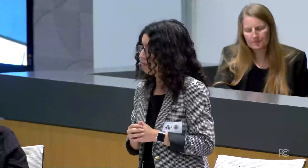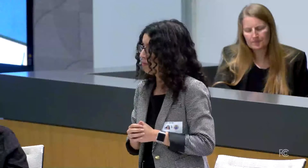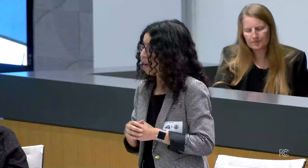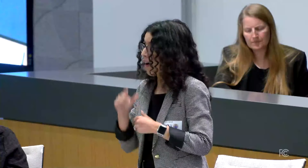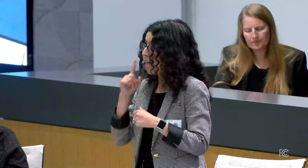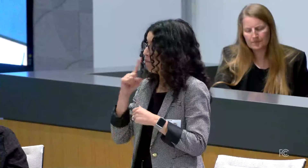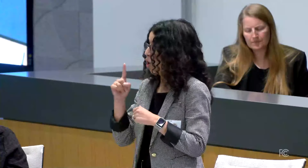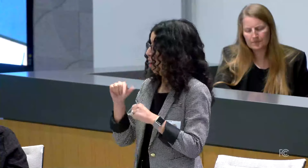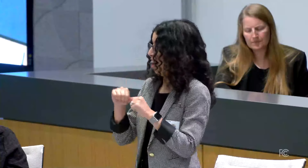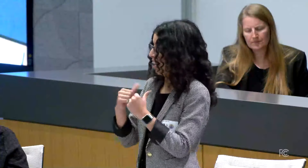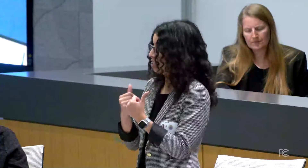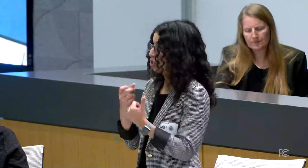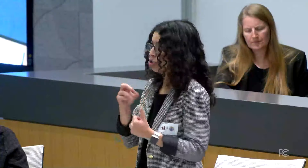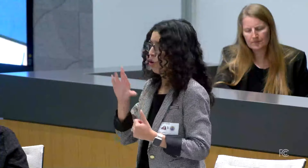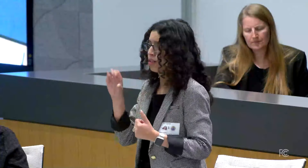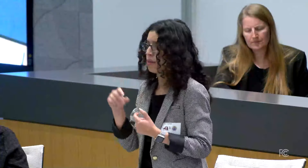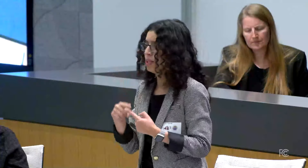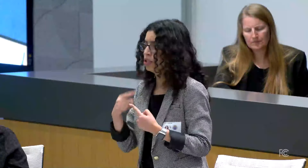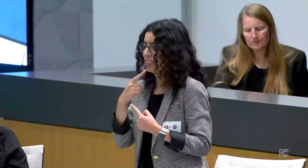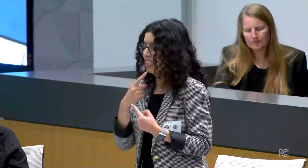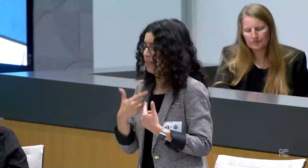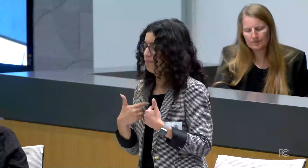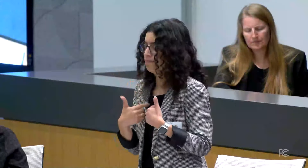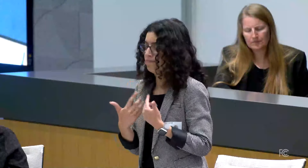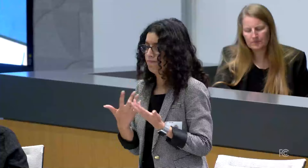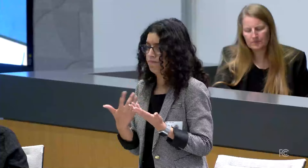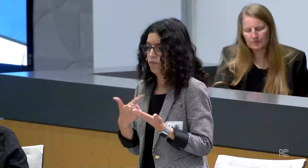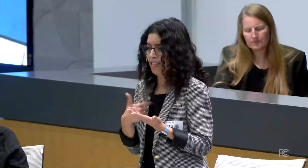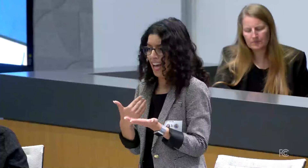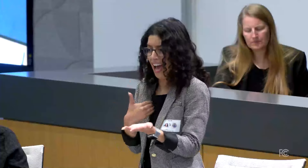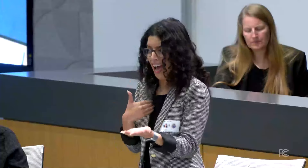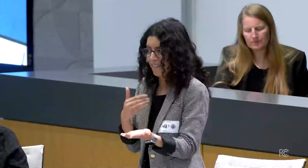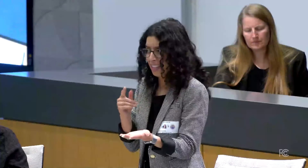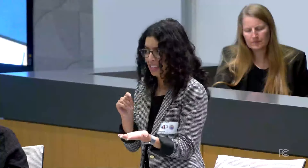PRIORITY HERE. LET THE PERSON CHOOSE HOW THEY WOULD LIKE TO COMMUNICATE.